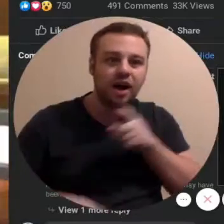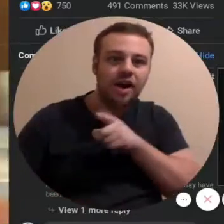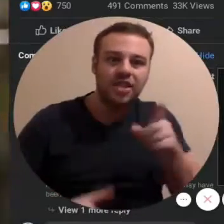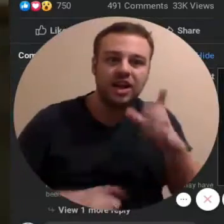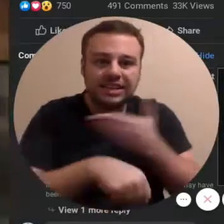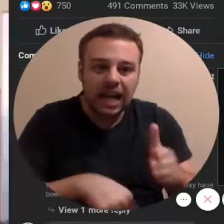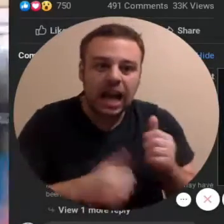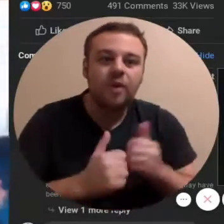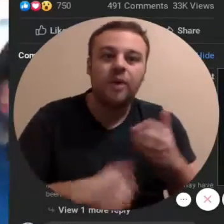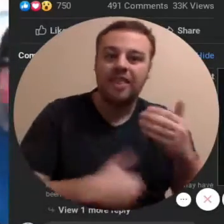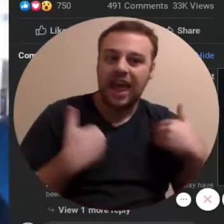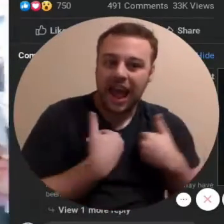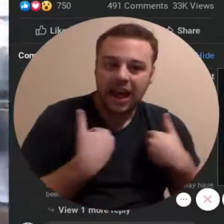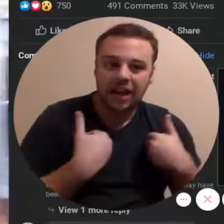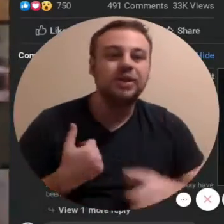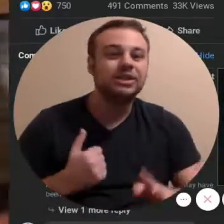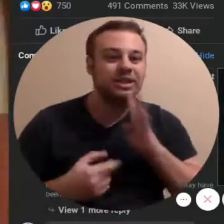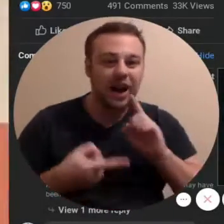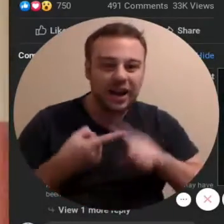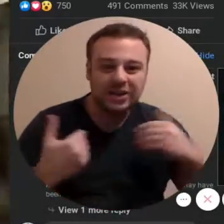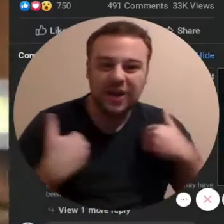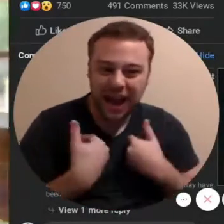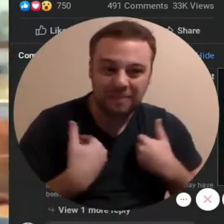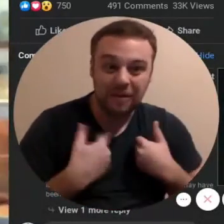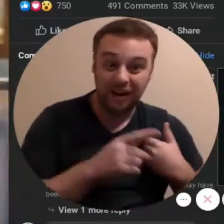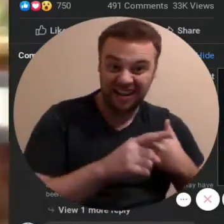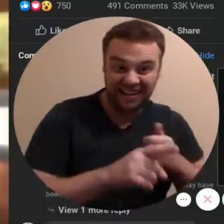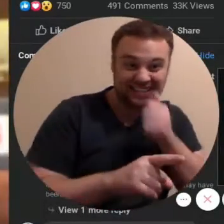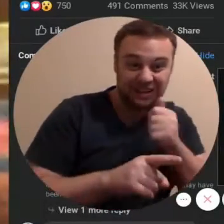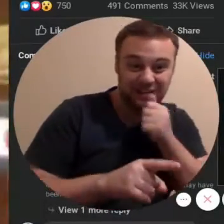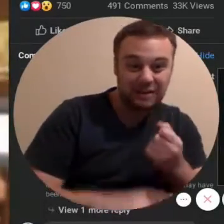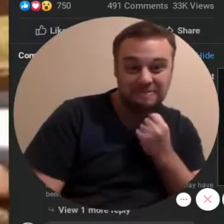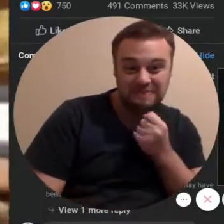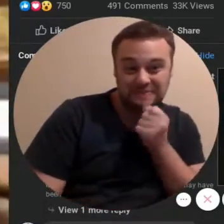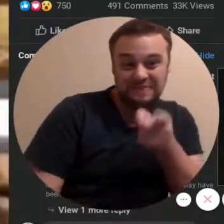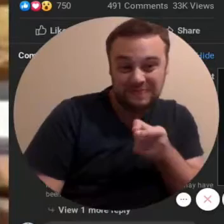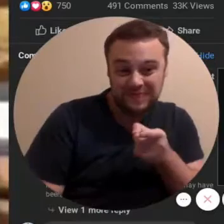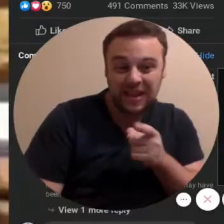Erica: Janice is like "Oh no, our secret's out! Our secret's out!" Julie: They're so enthusiastic, and they love the animals so much.